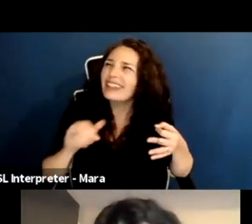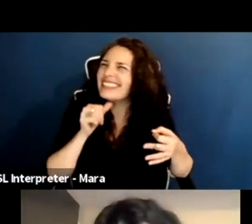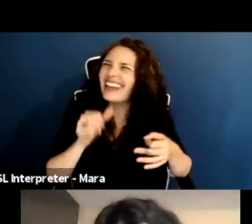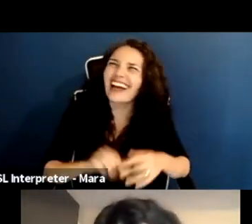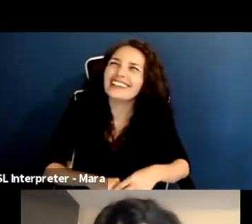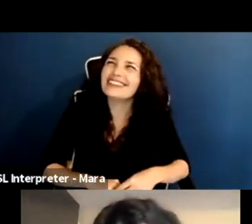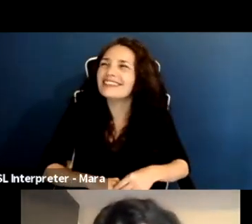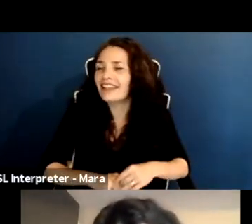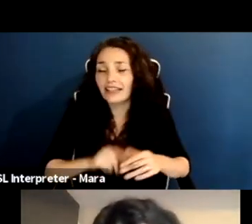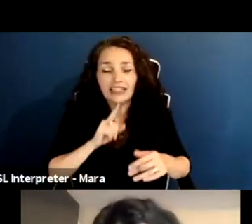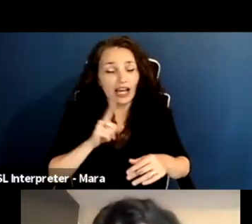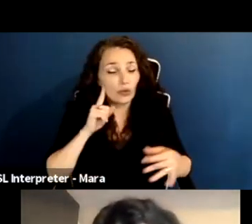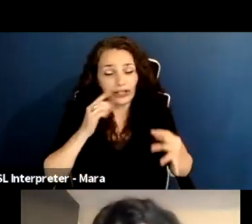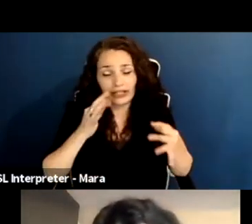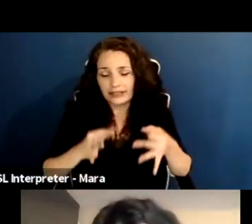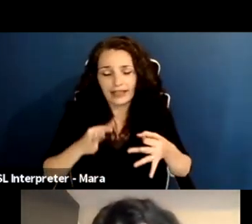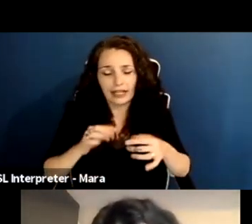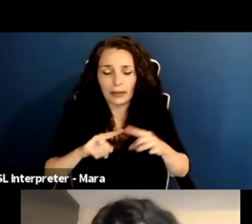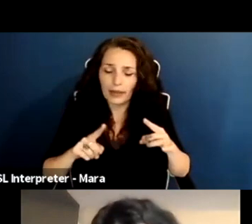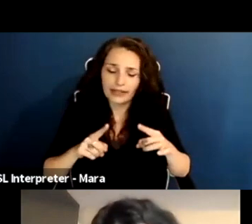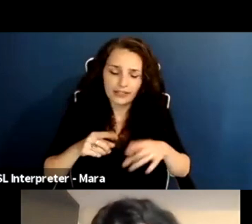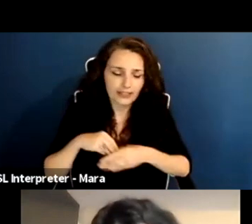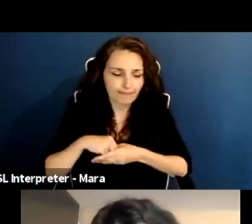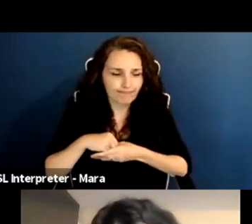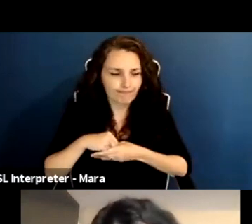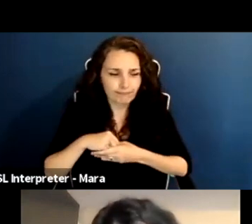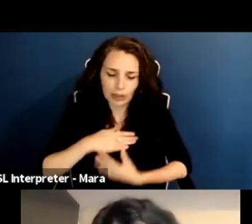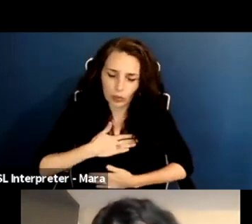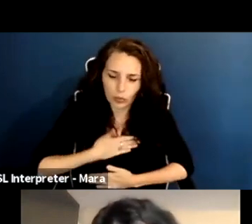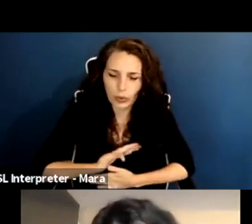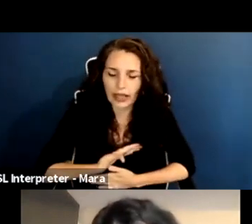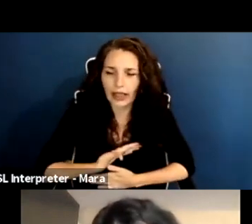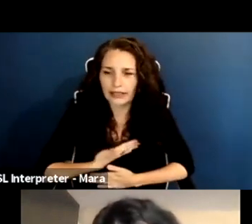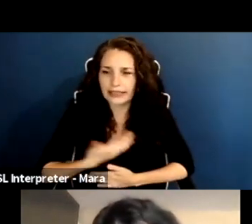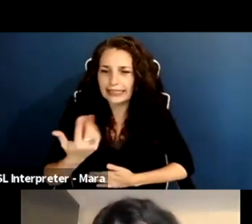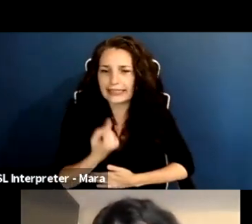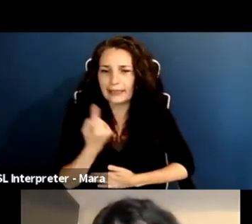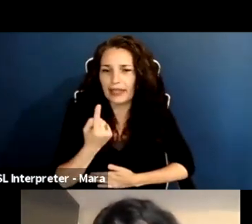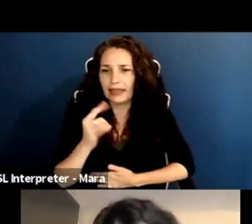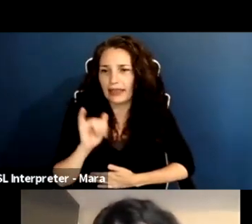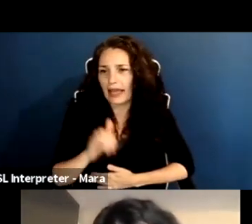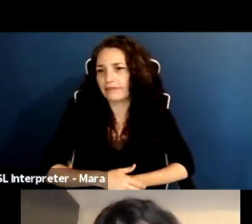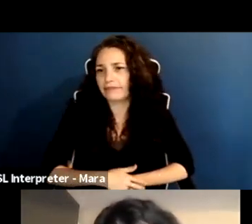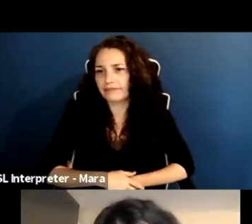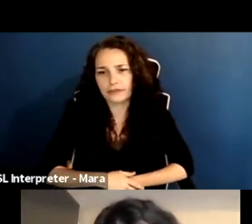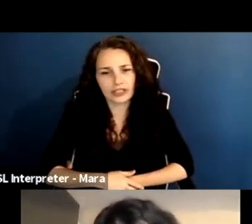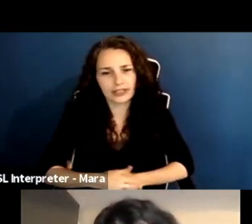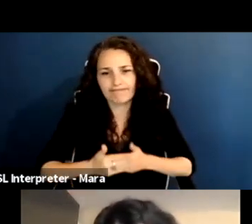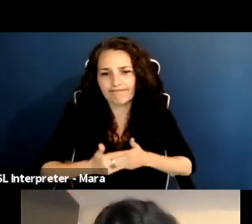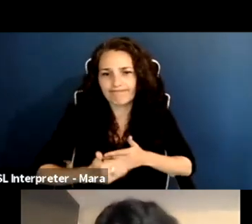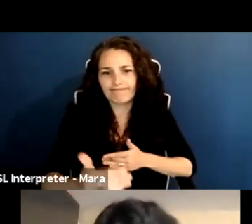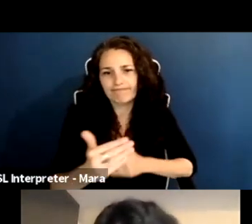I think it is this will, something that just sort of comes forward and says, "I don't have actually a choice.